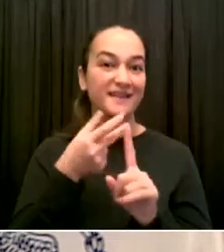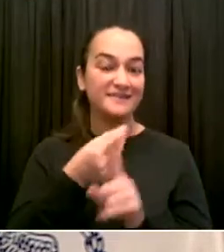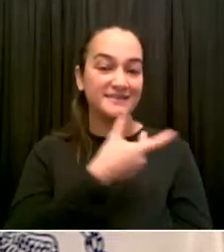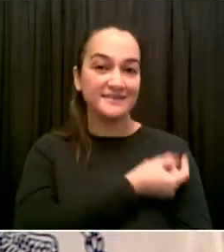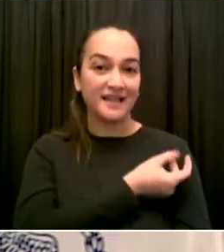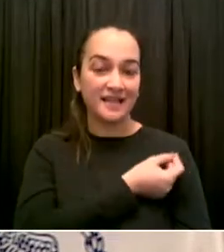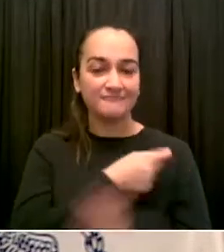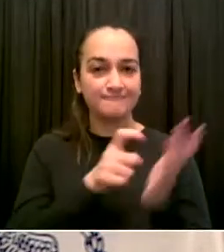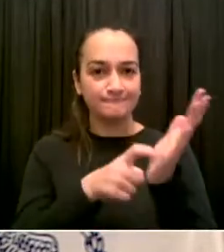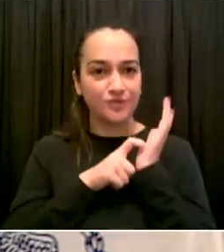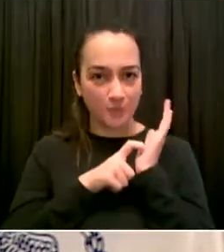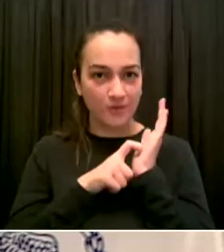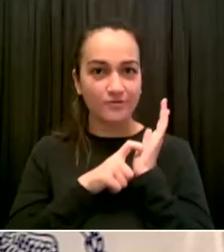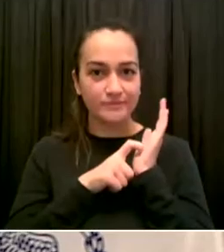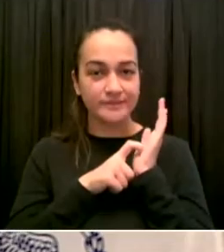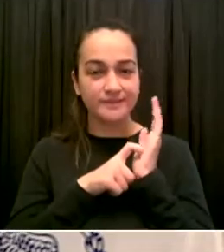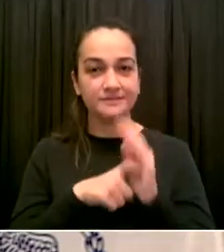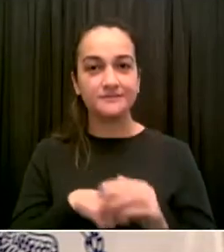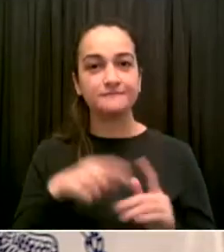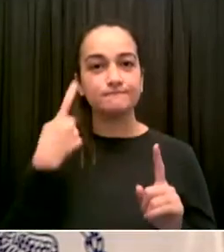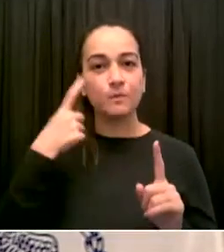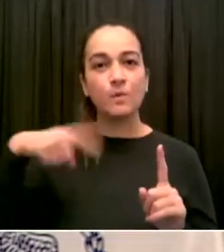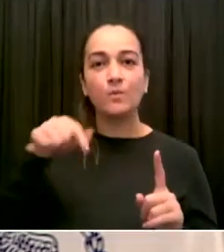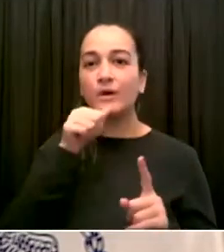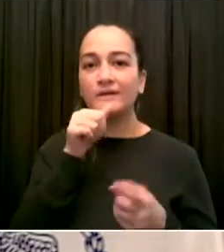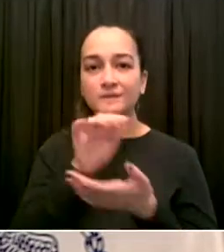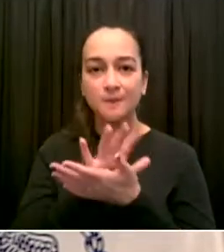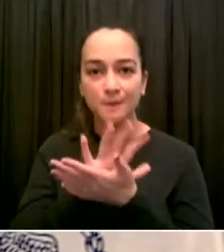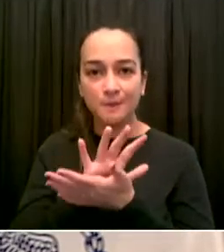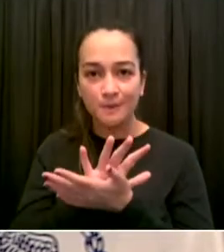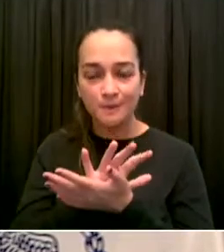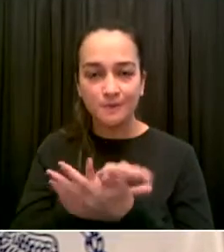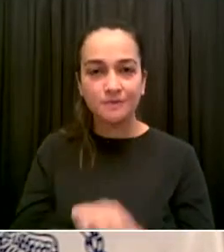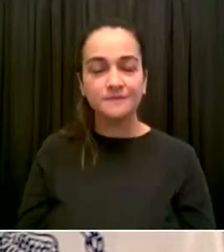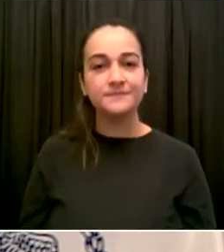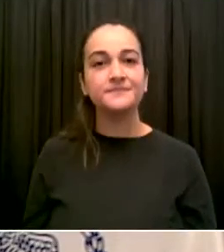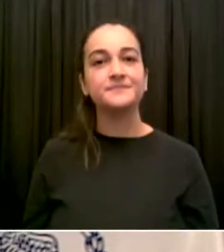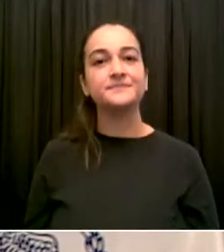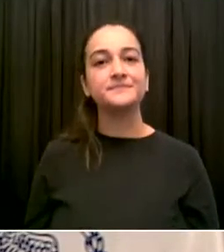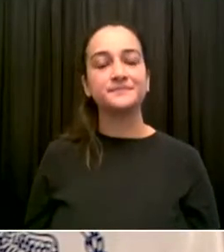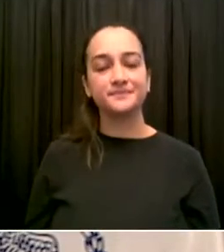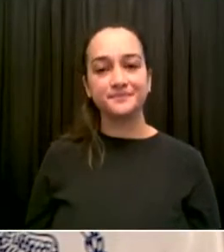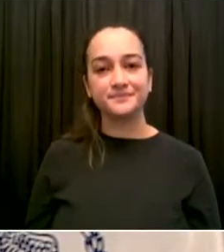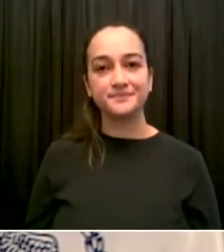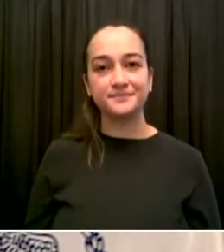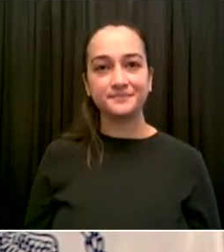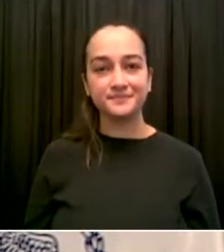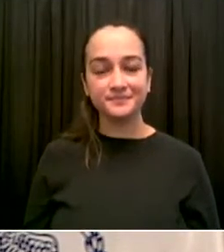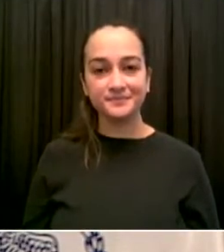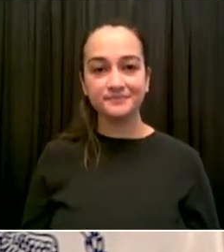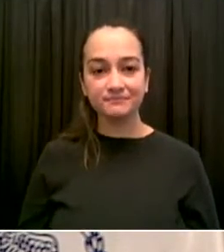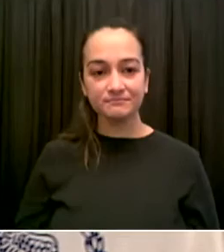BEGINNING OF SCHOOL, AND THE EFFORT TODAY TO FURTHER THE